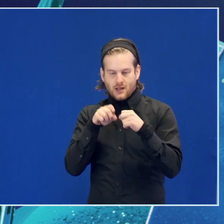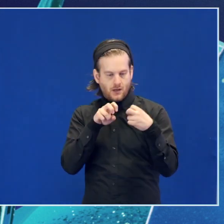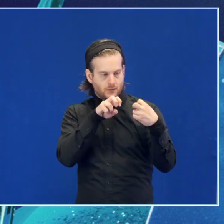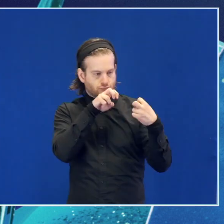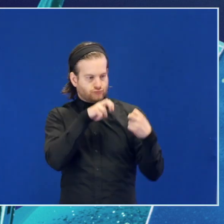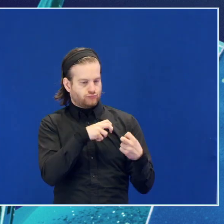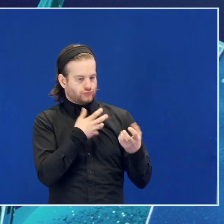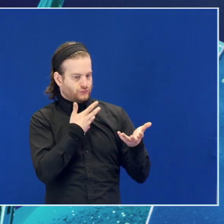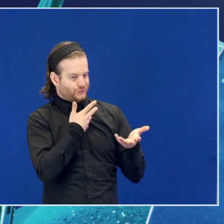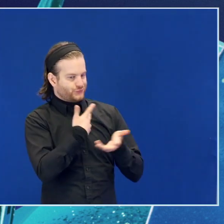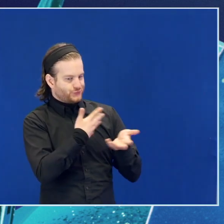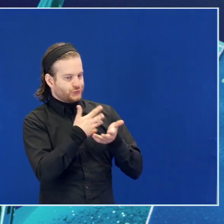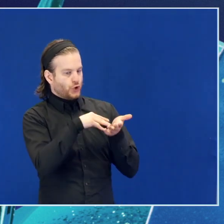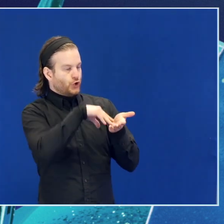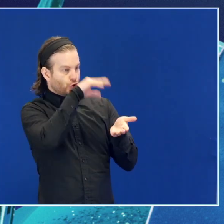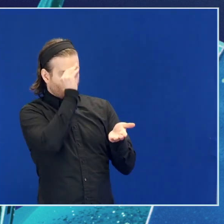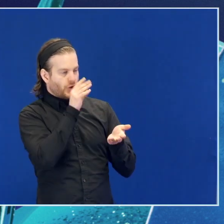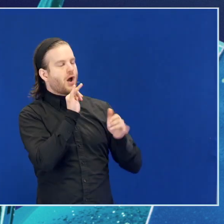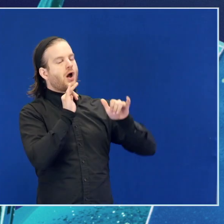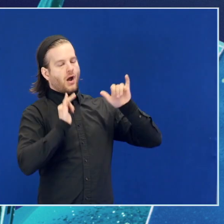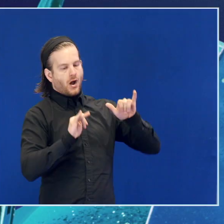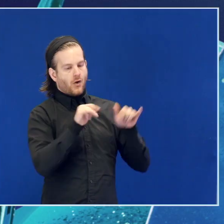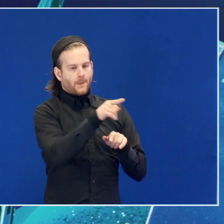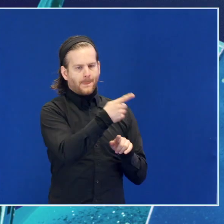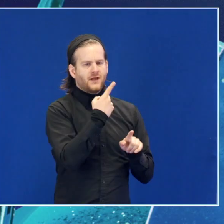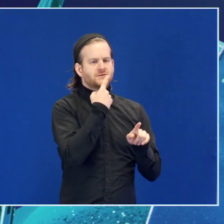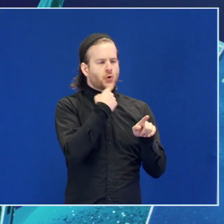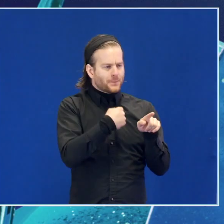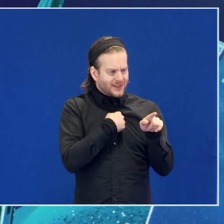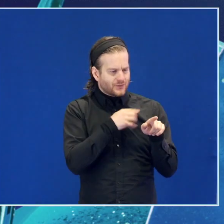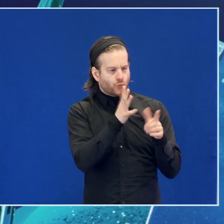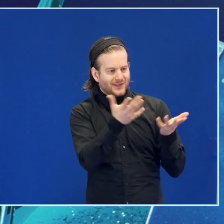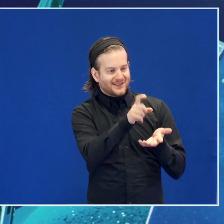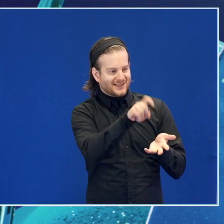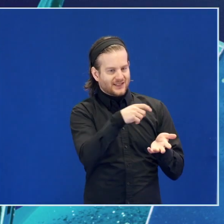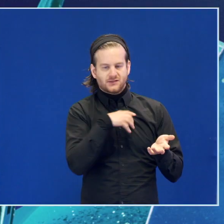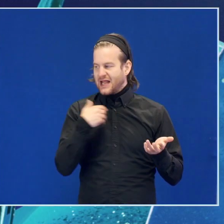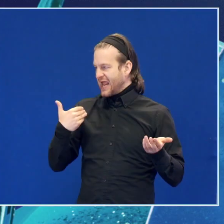up across the org, I think that's how you start to see the changes happen.